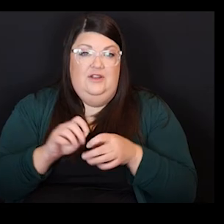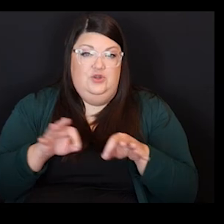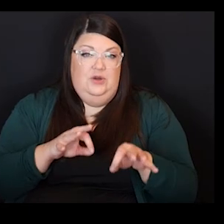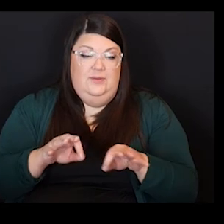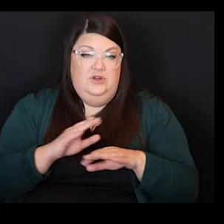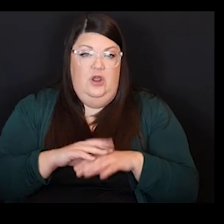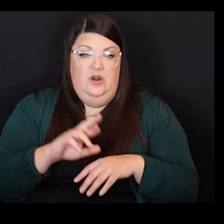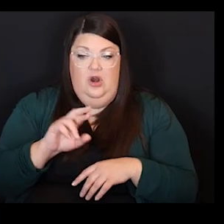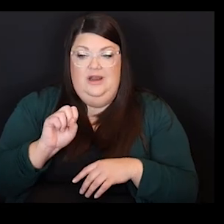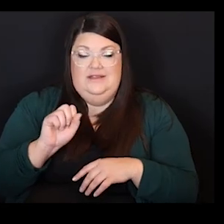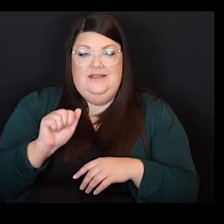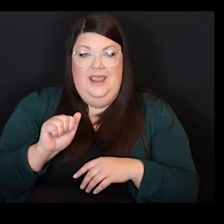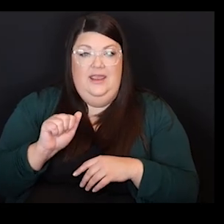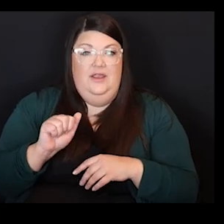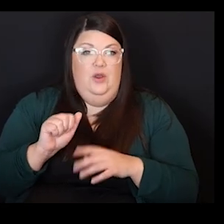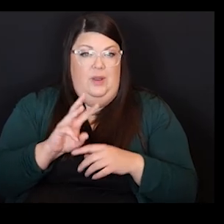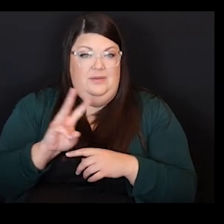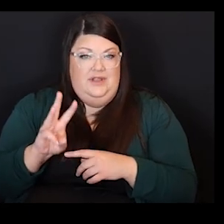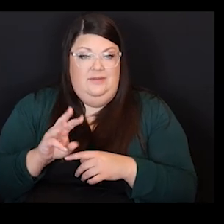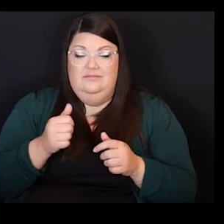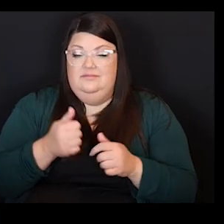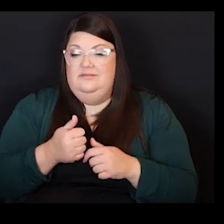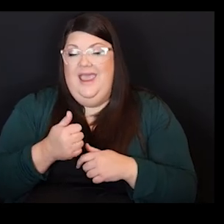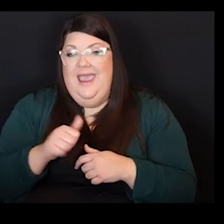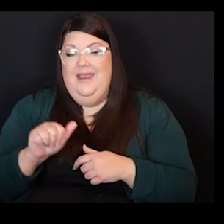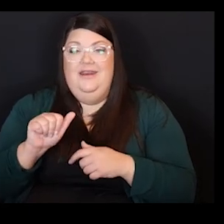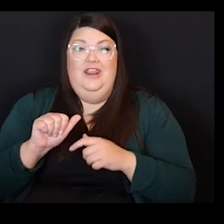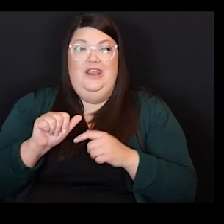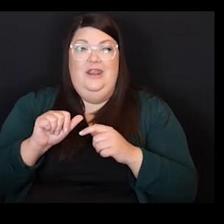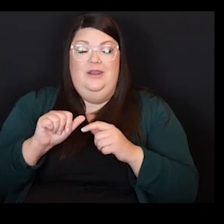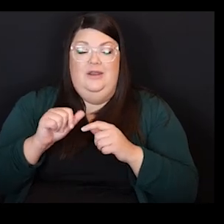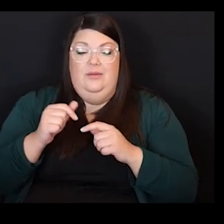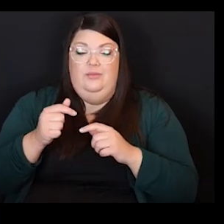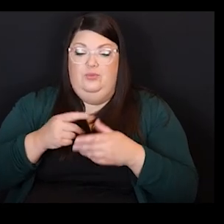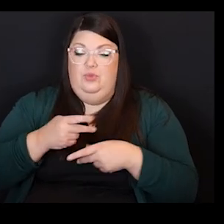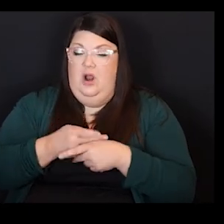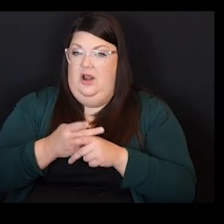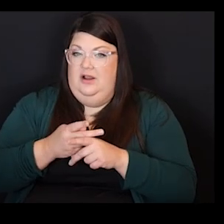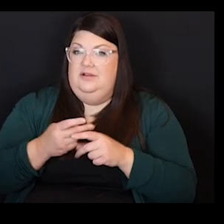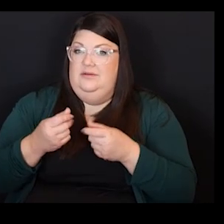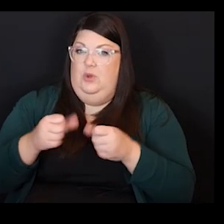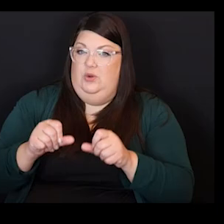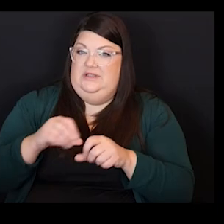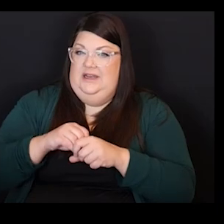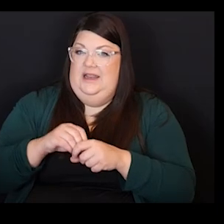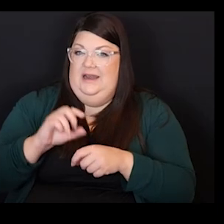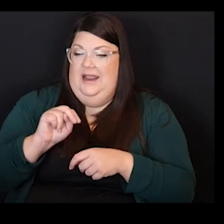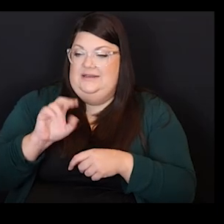website, any grant products created under this project posted in the NCRTM library,